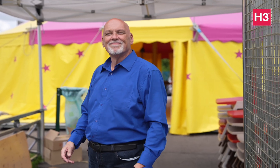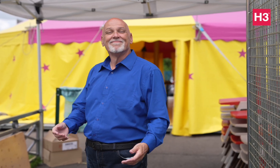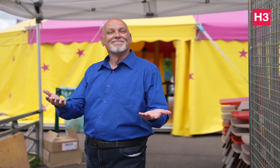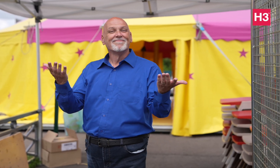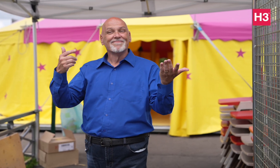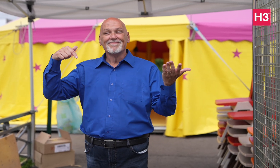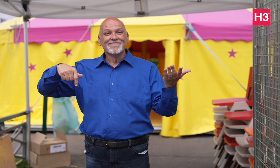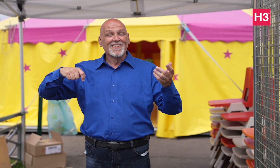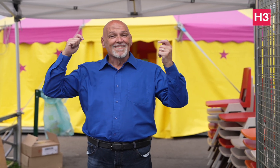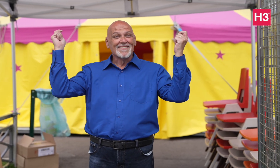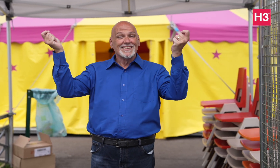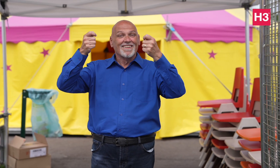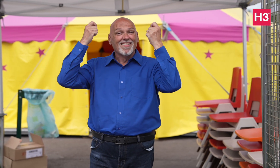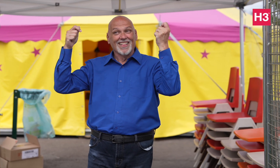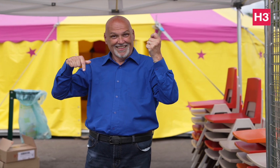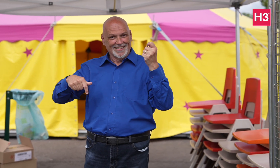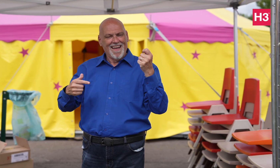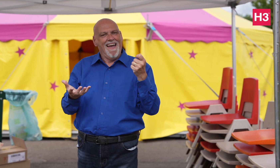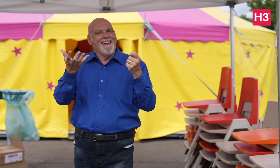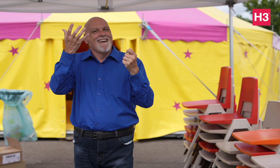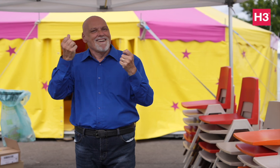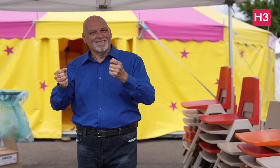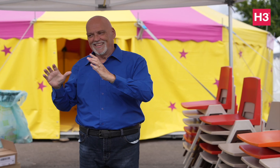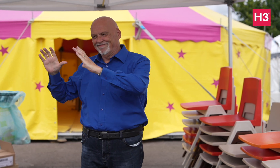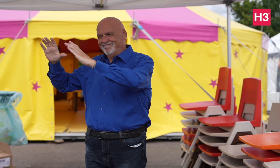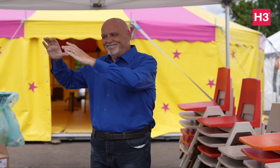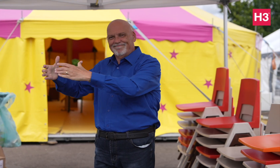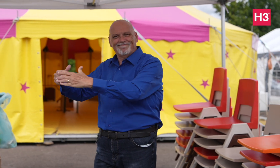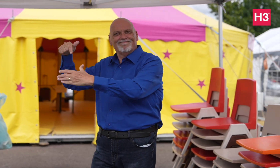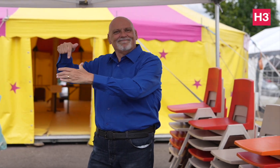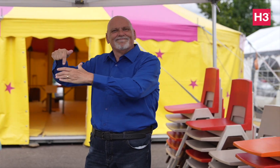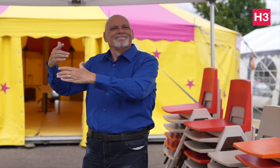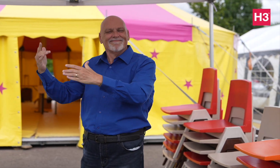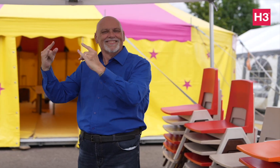[Anselmo]: This festival has a special youth camp just